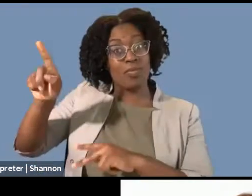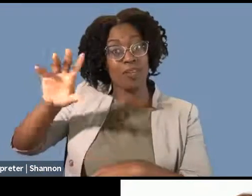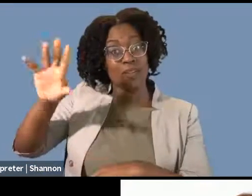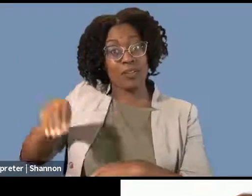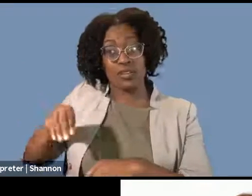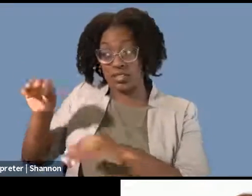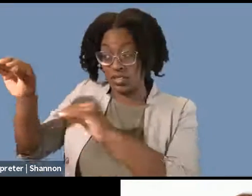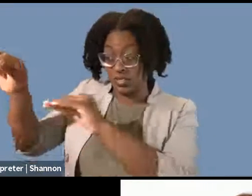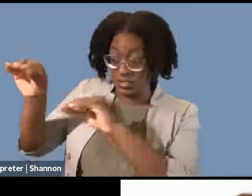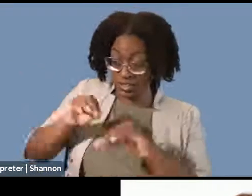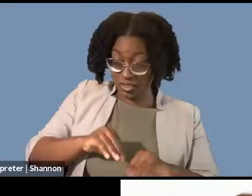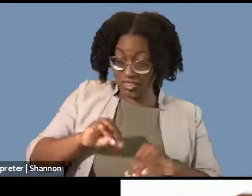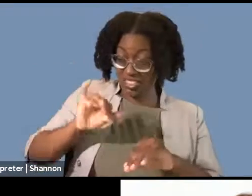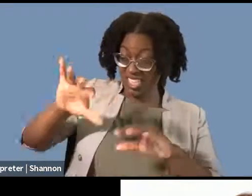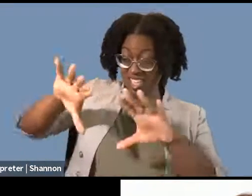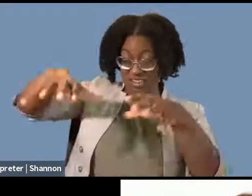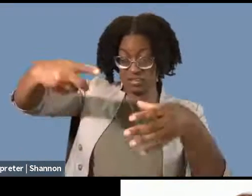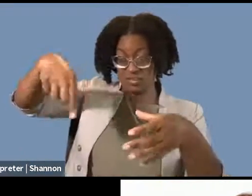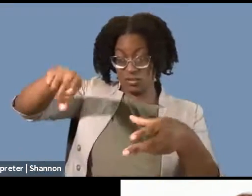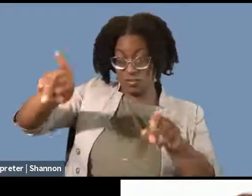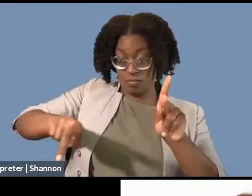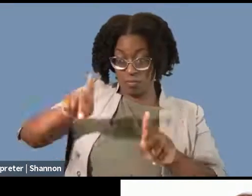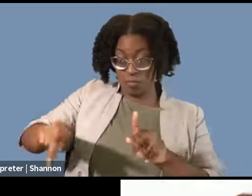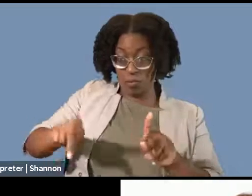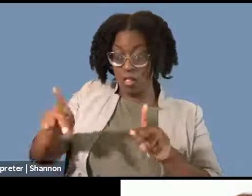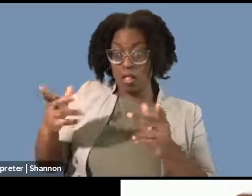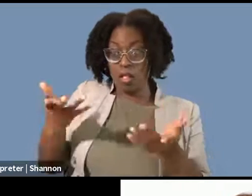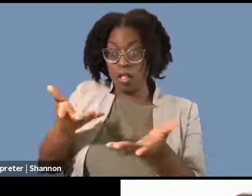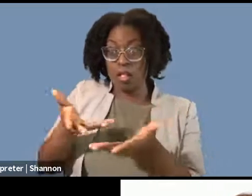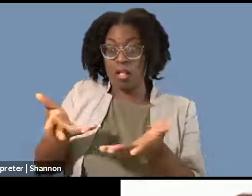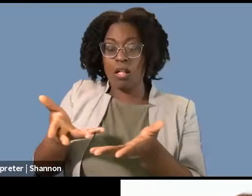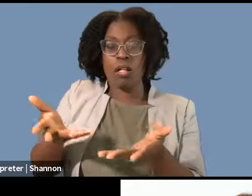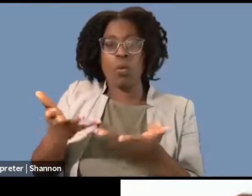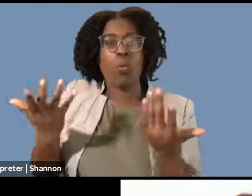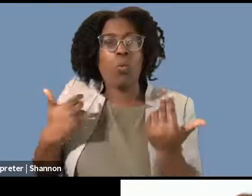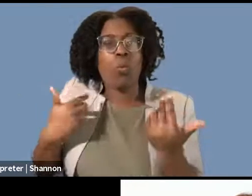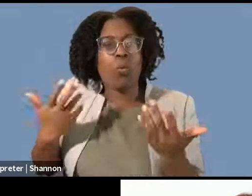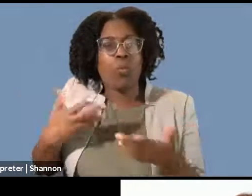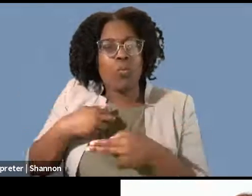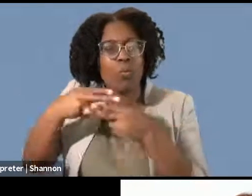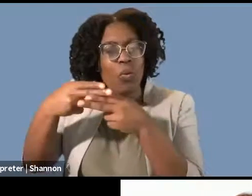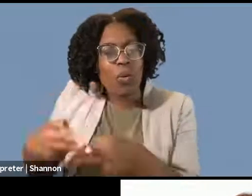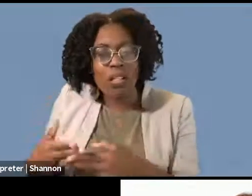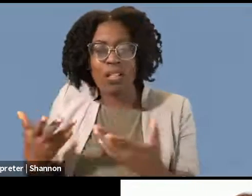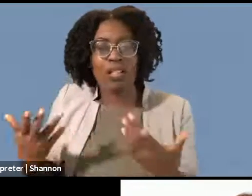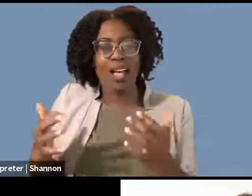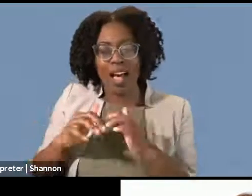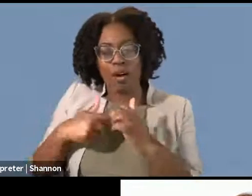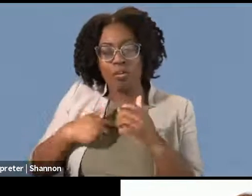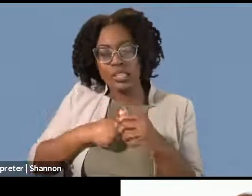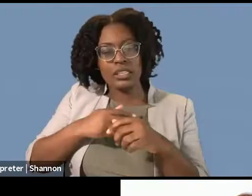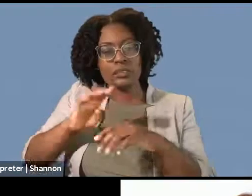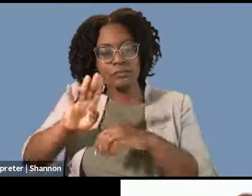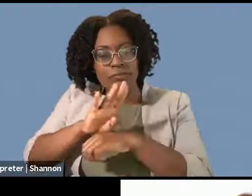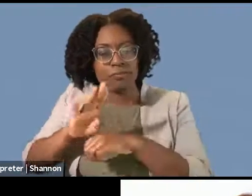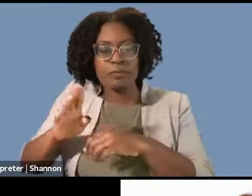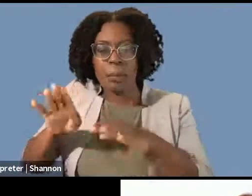beings from Africa who were enslaved. So, the ideas around race developed around the 1500s